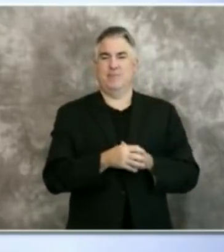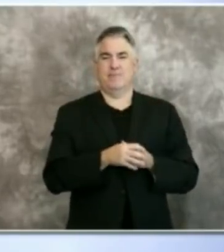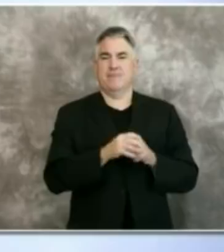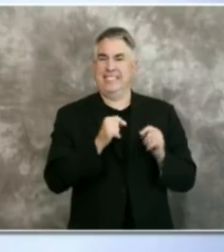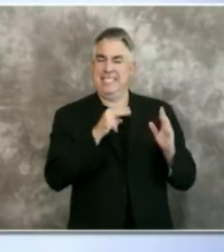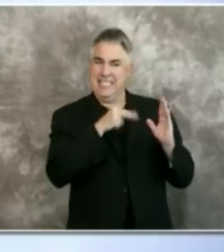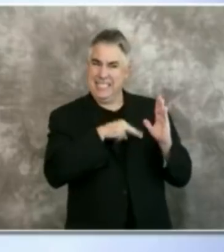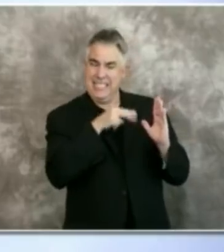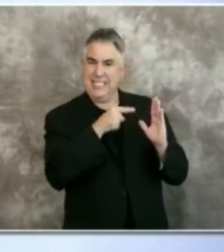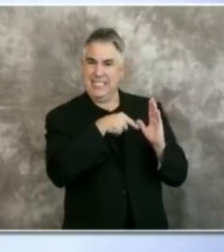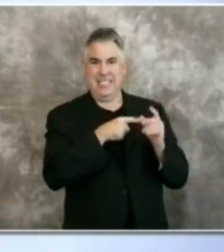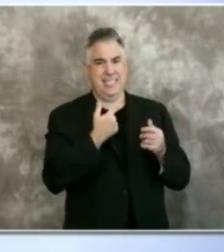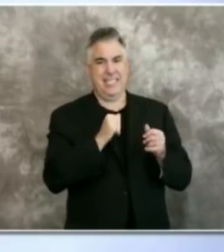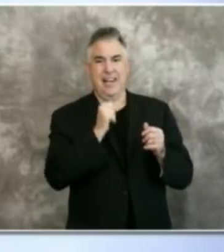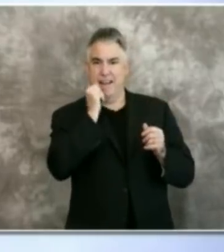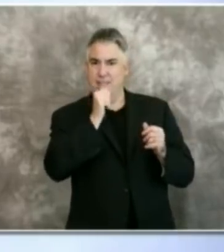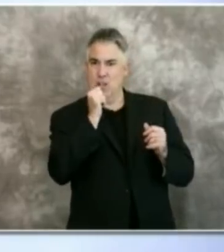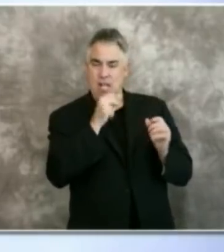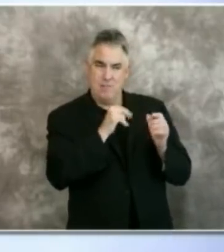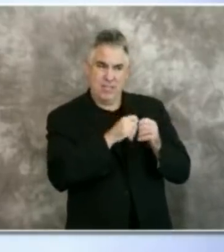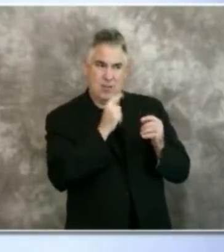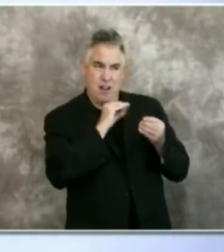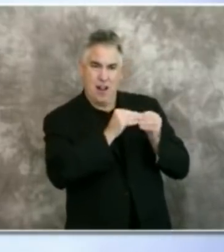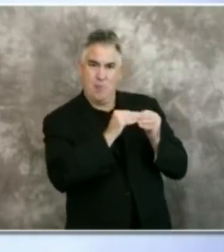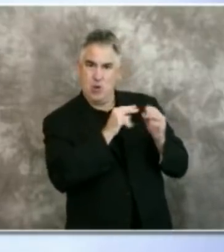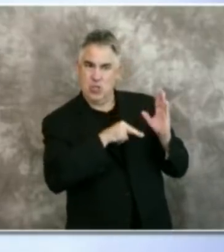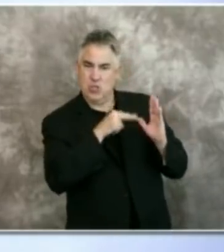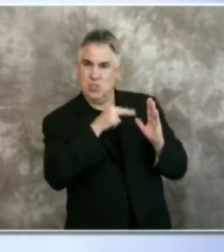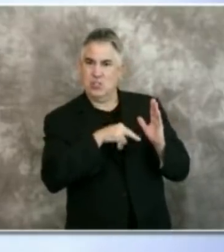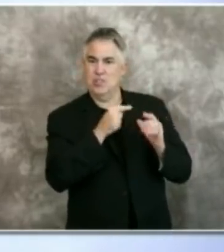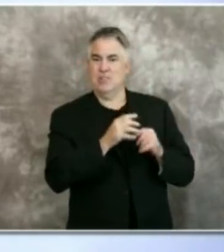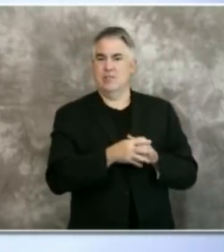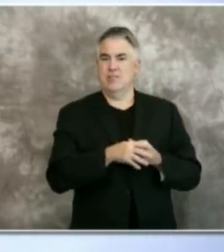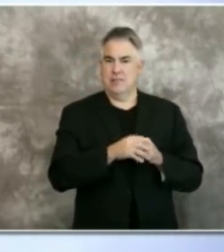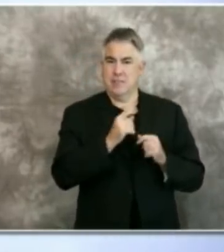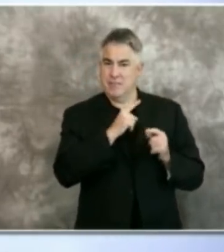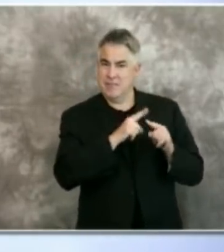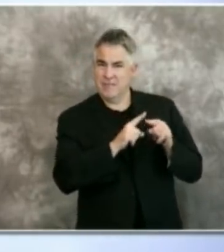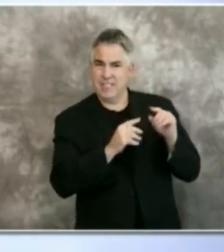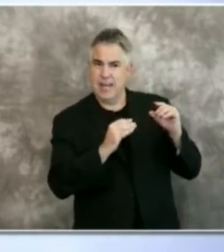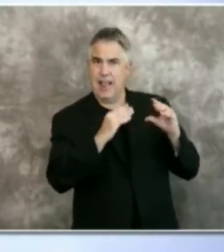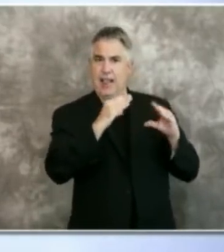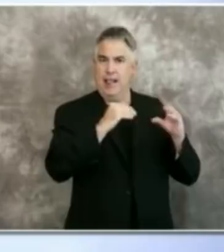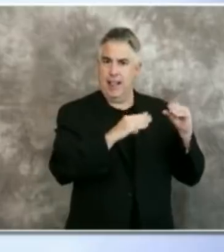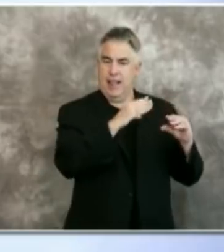BECAUSE WE HAVE A TRIGGER. AND WE WILL CONTINUE TO MONITOR